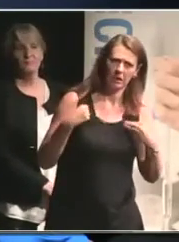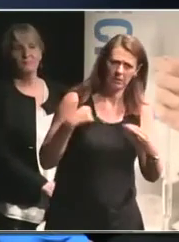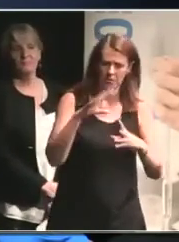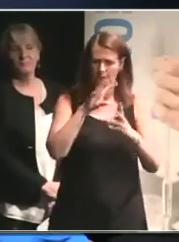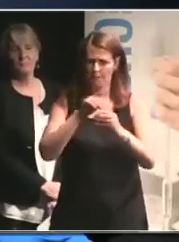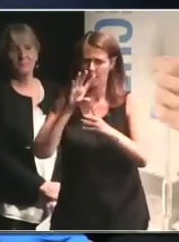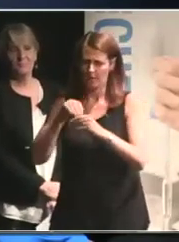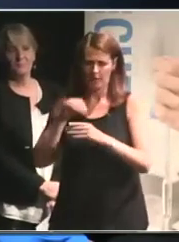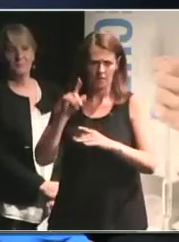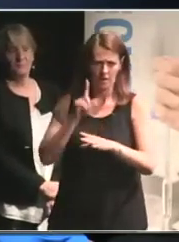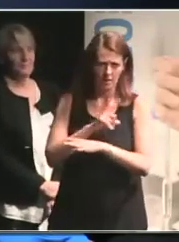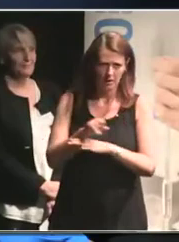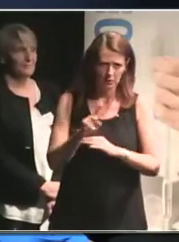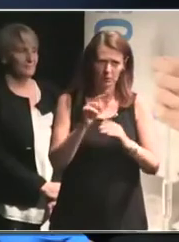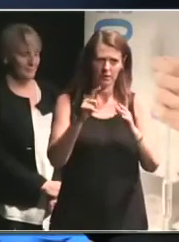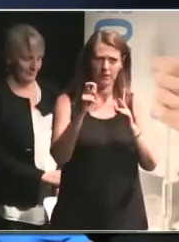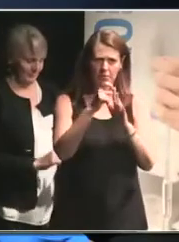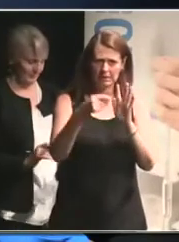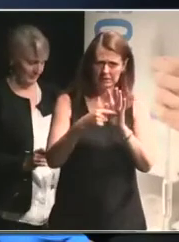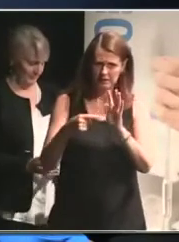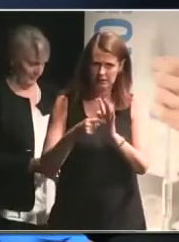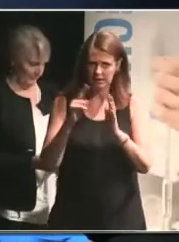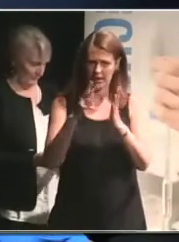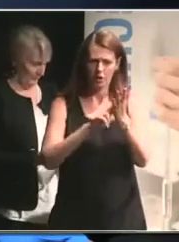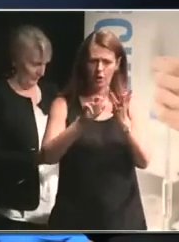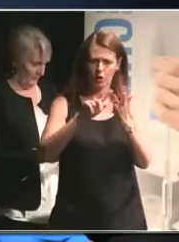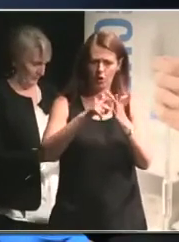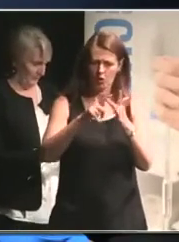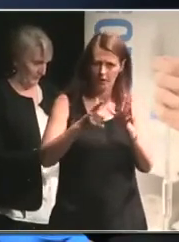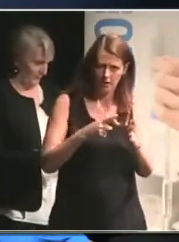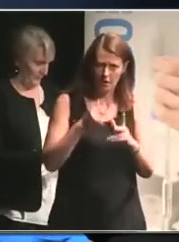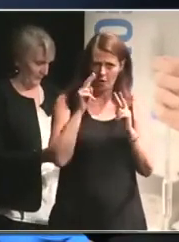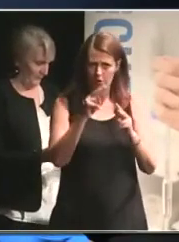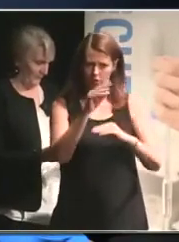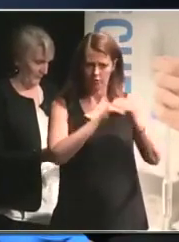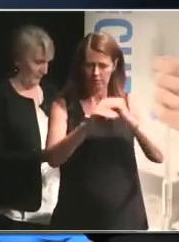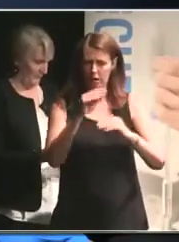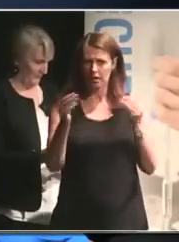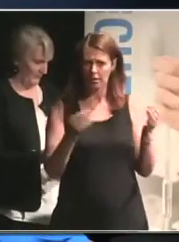Last week VTT and Nokia are looking at recycling plastics Akzo Nobel and